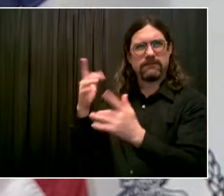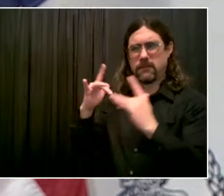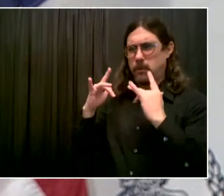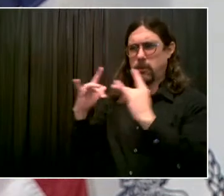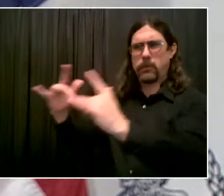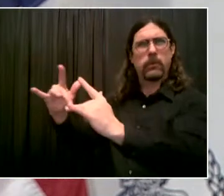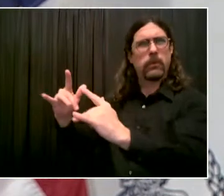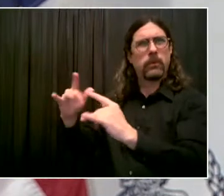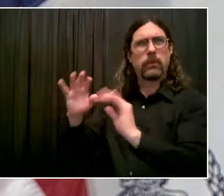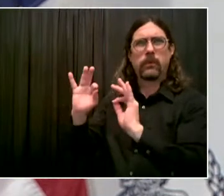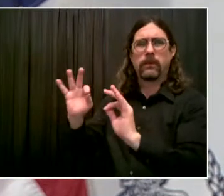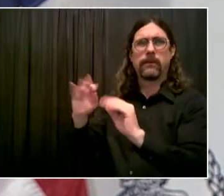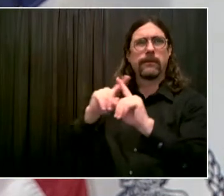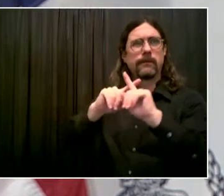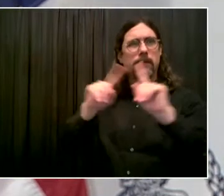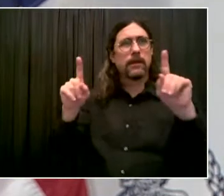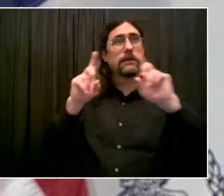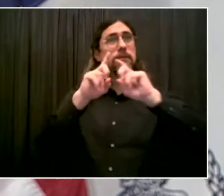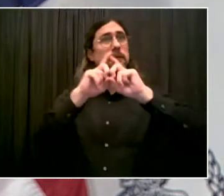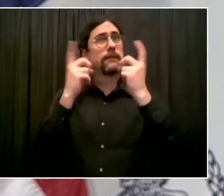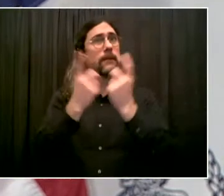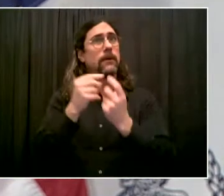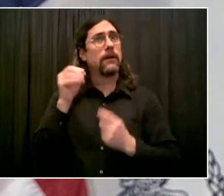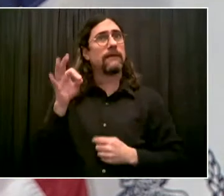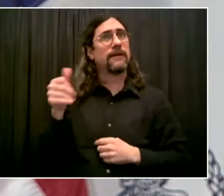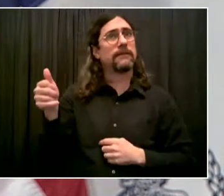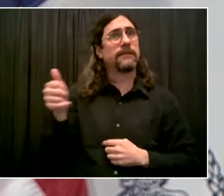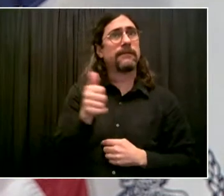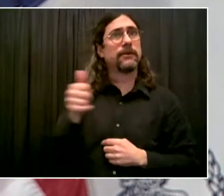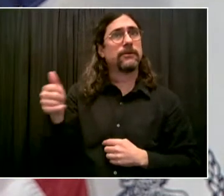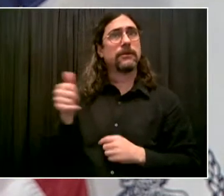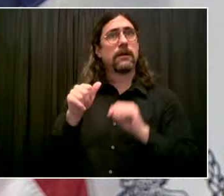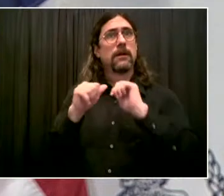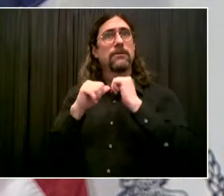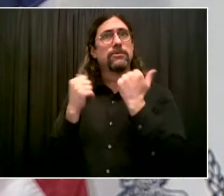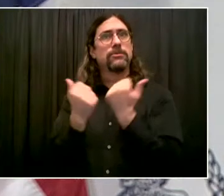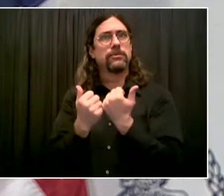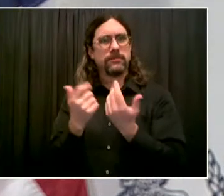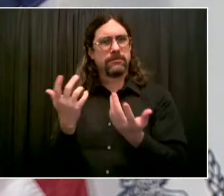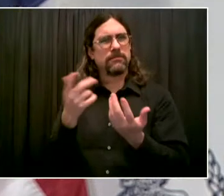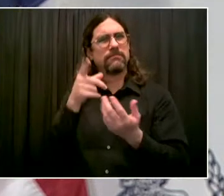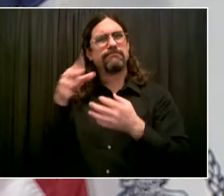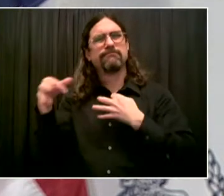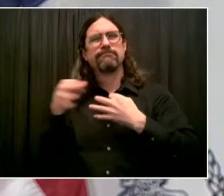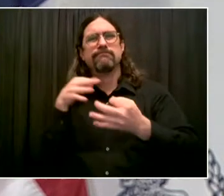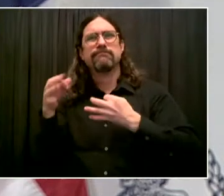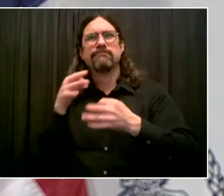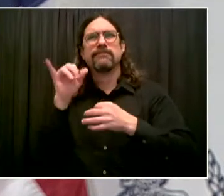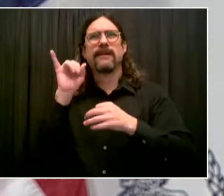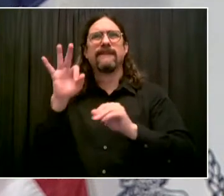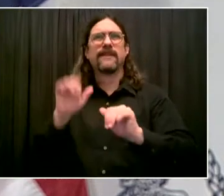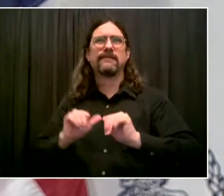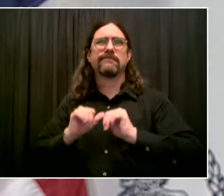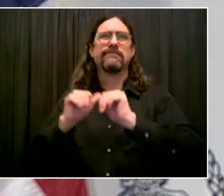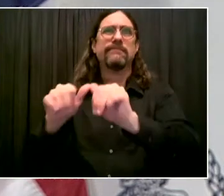FOR ENSURING, THAT SORT OF SUGGESTS THAT MAYORAL LEADERSHIP IS NEEDED.